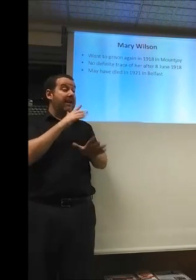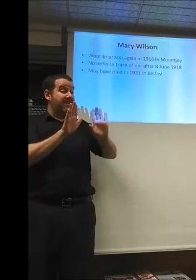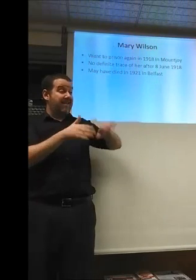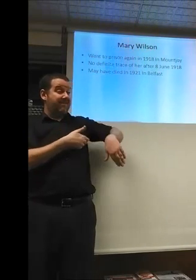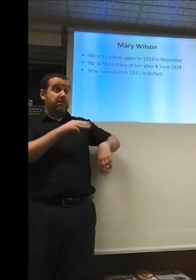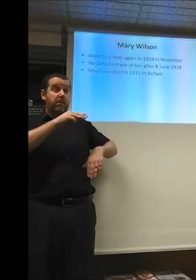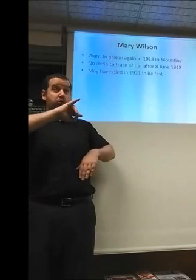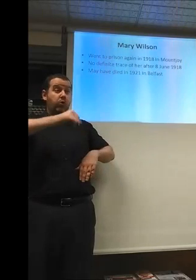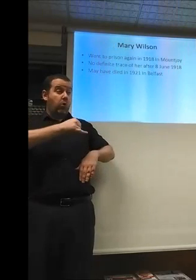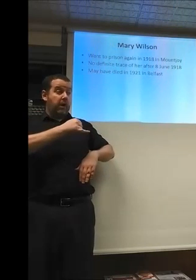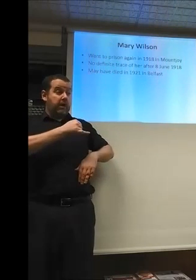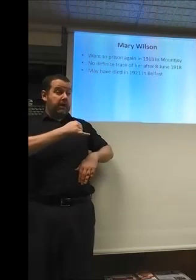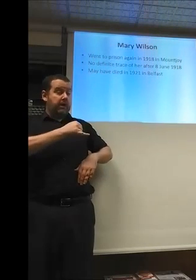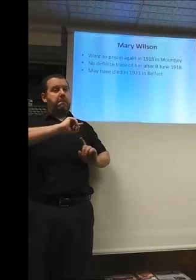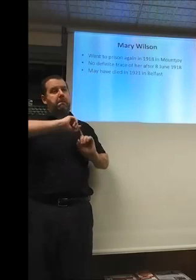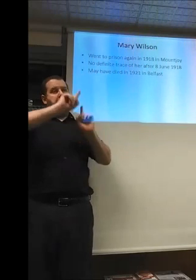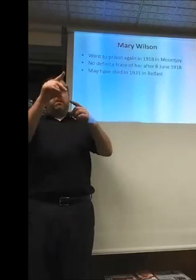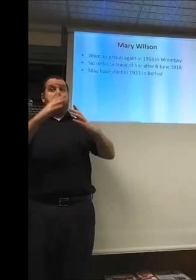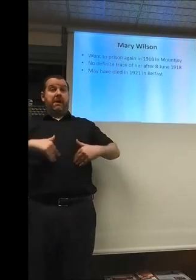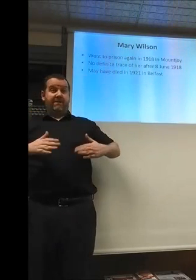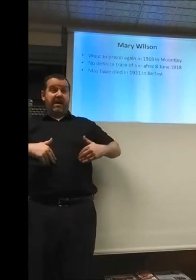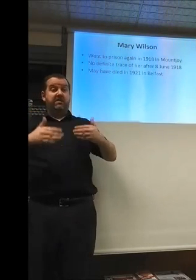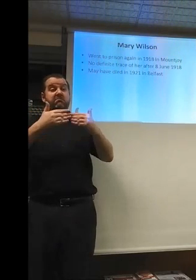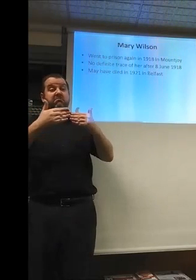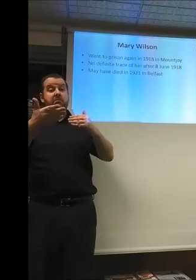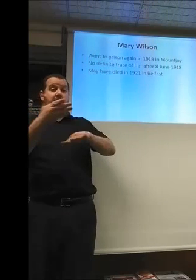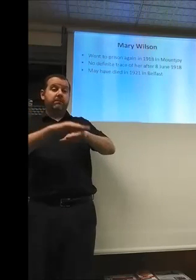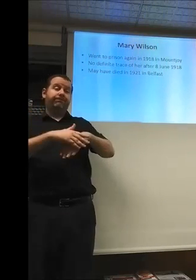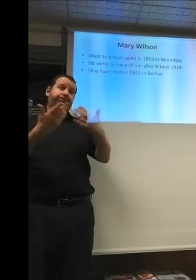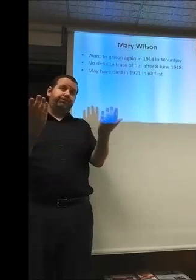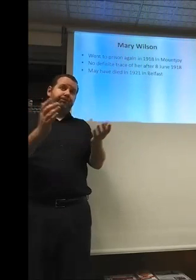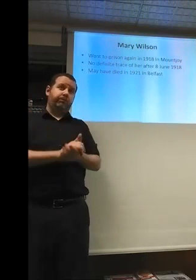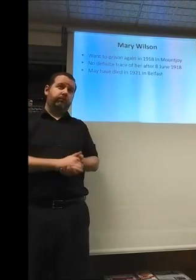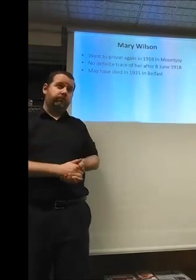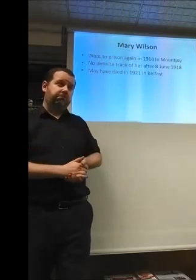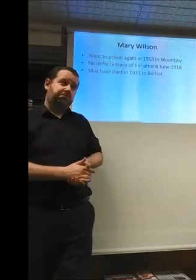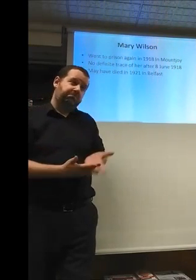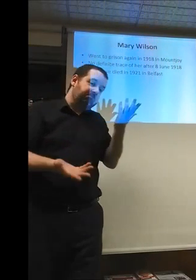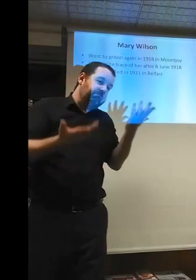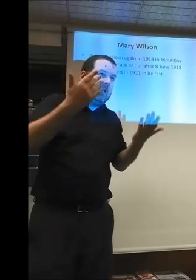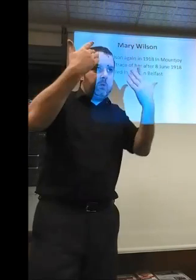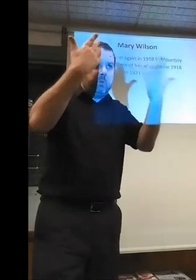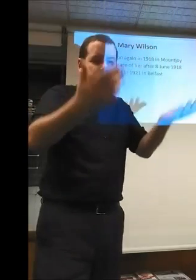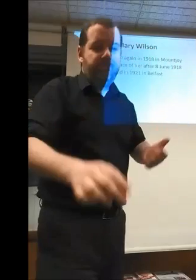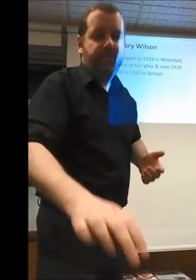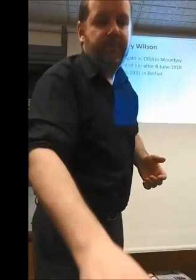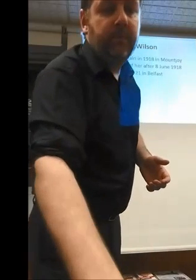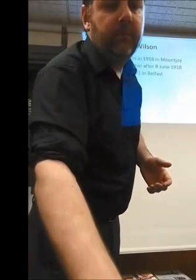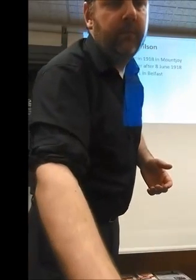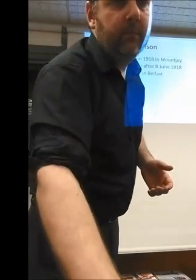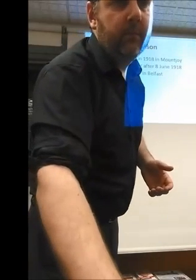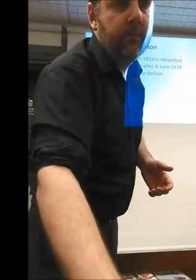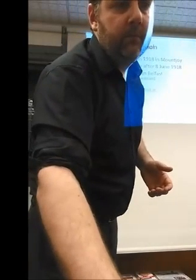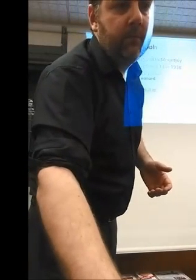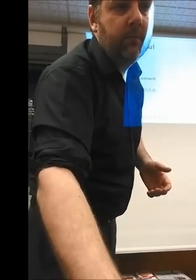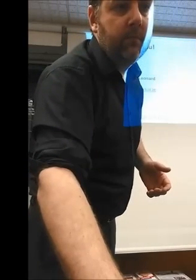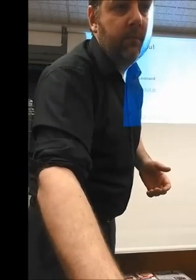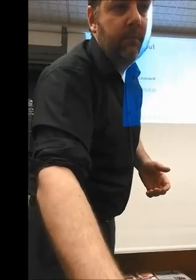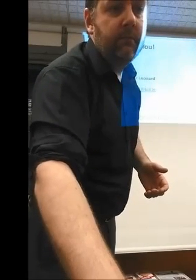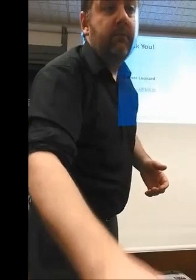schools so they might have some long lost link, could be anywhere. This is my last story, really this one doesn’t have a link to the midlands, but it is a very interesting story. This woman, Mary Donahoe, lived in the north of Ireland in Belfast. It’s a very brief but interesting story so we should finish in time for any questions, if you have any. So Mary Donahoe was born in Lurgan around 1864, in Armagh. Mary Donahoe did receive and education, but it was not here in Ireland, in fact, her family